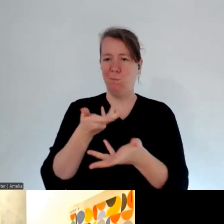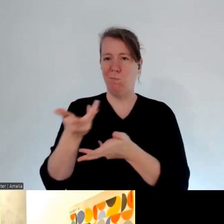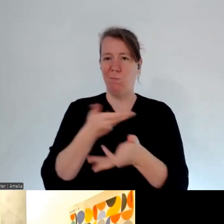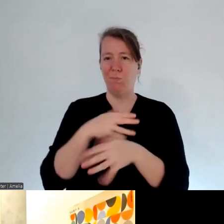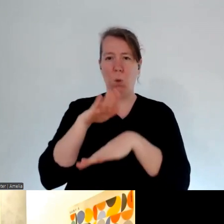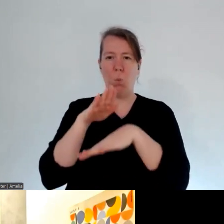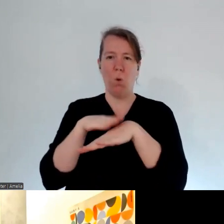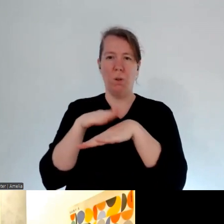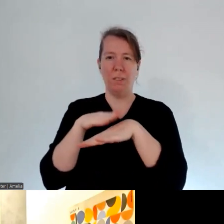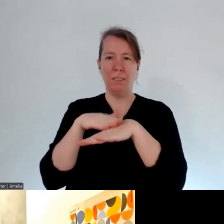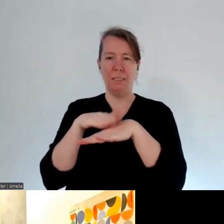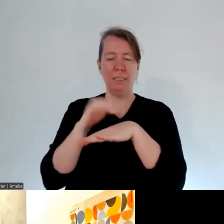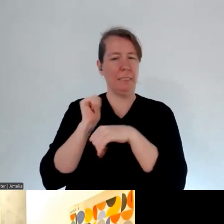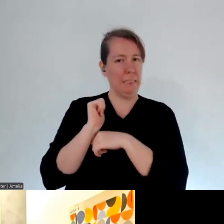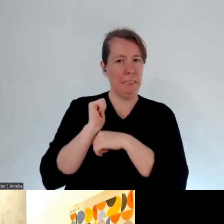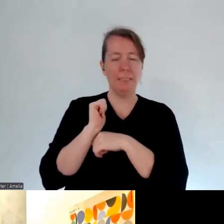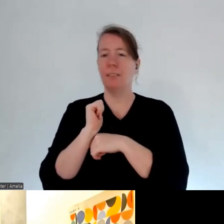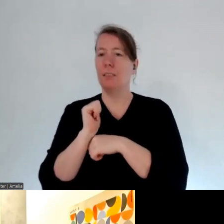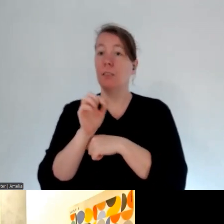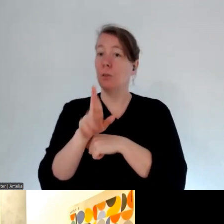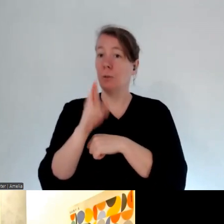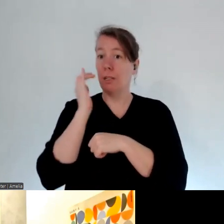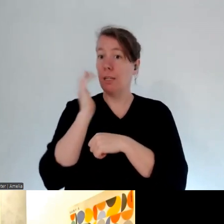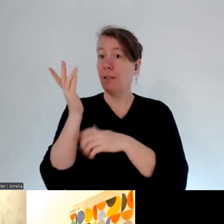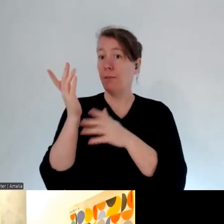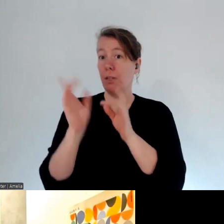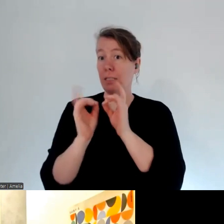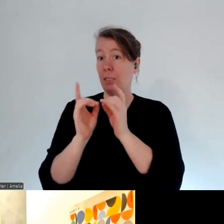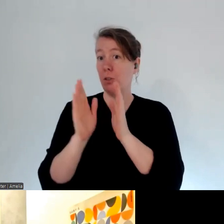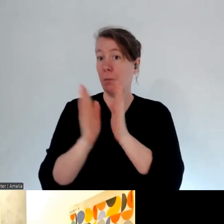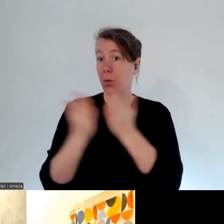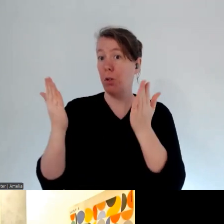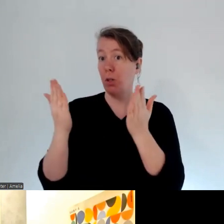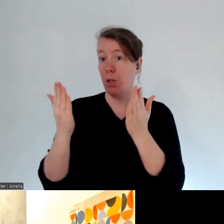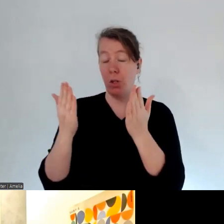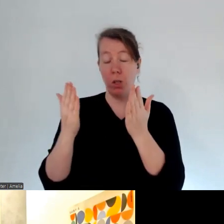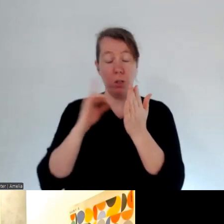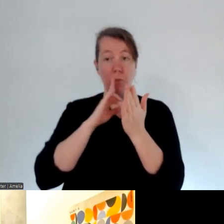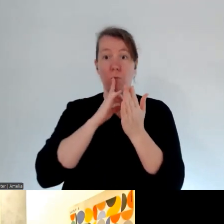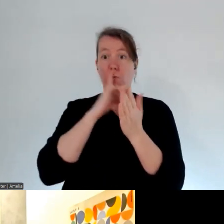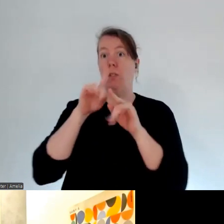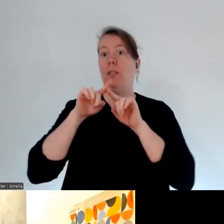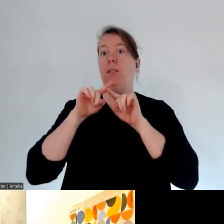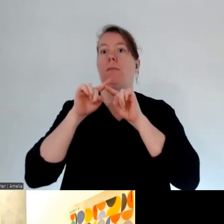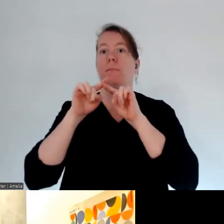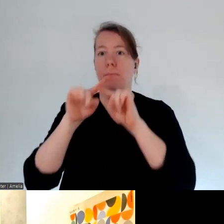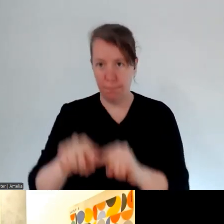or, you know, if they're making a digital book with Manifold and they are really, eally relying on, um, annotations,